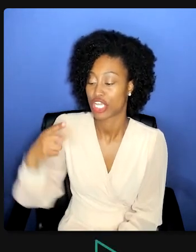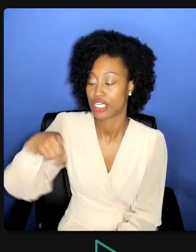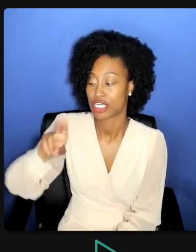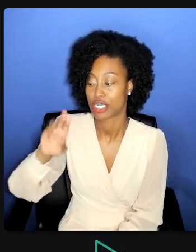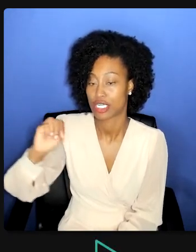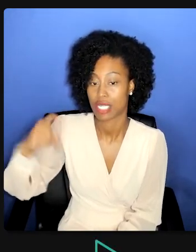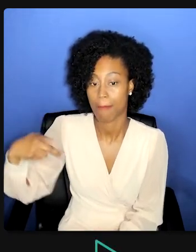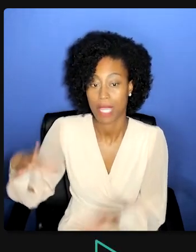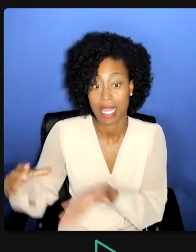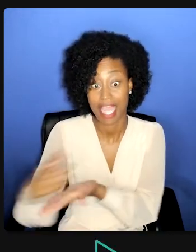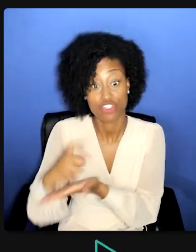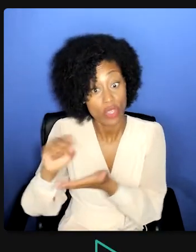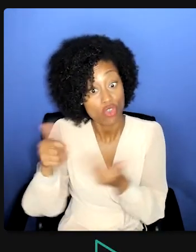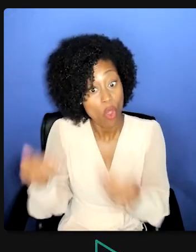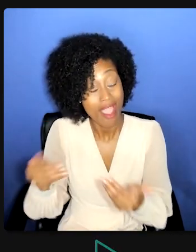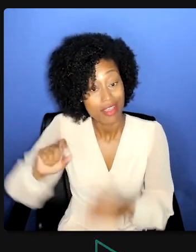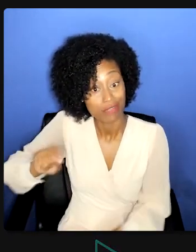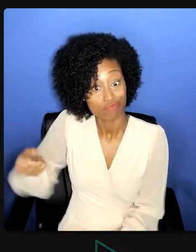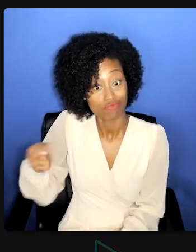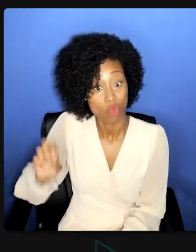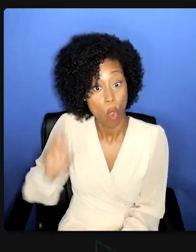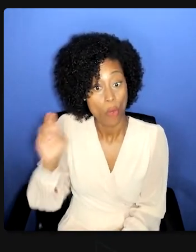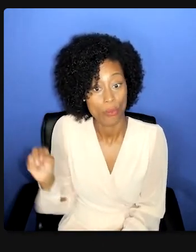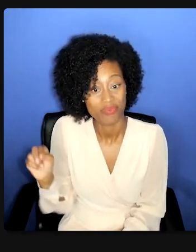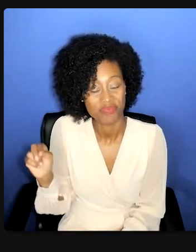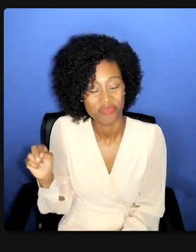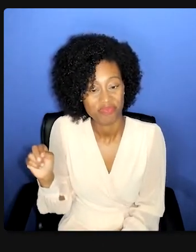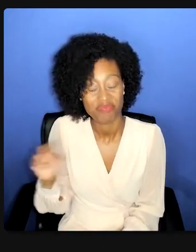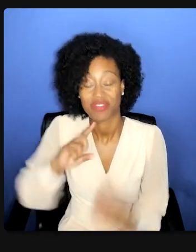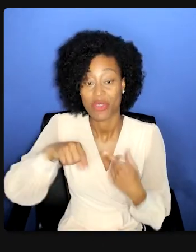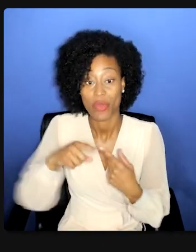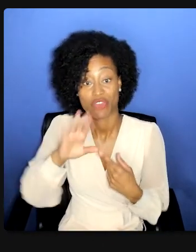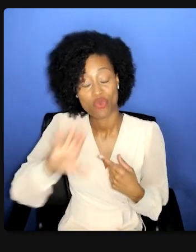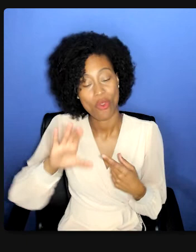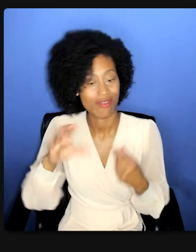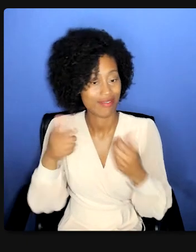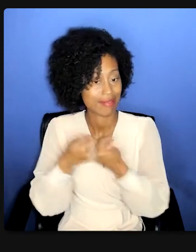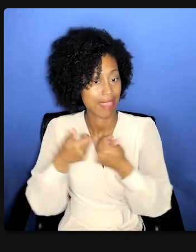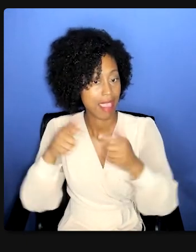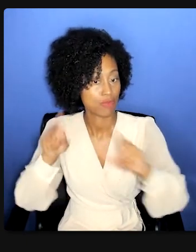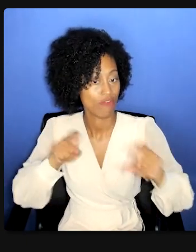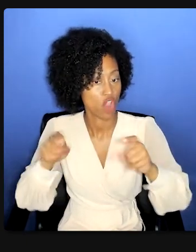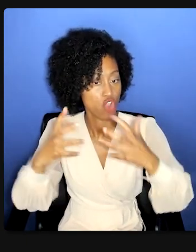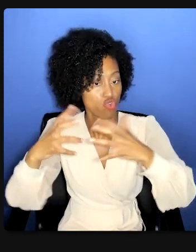So you can enable that, and when your game server crashes we will grab the logs